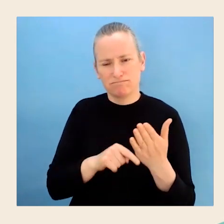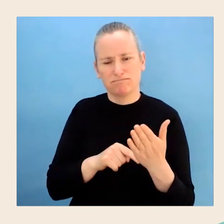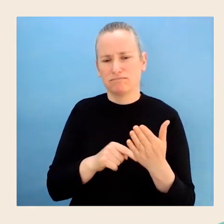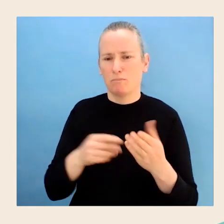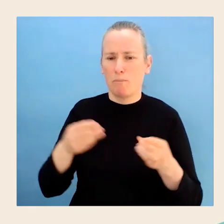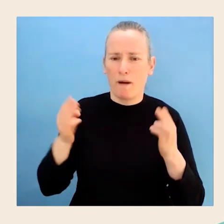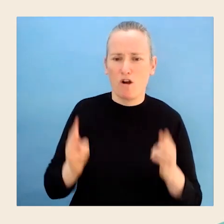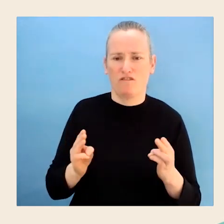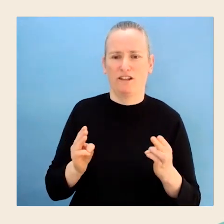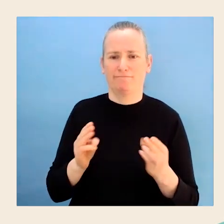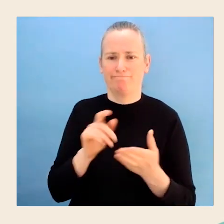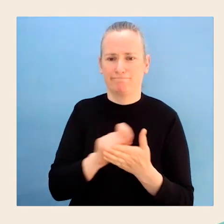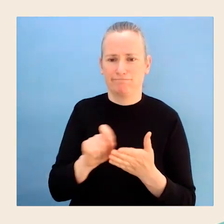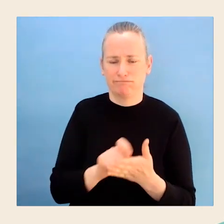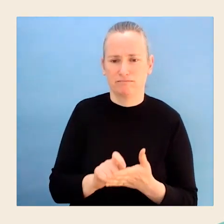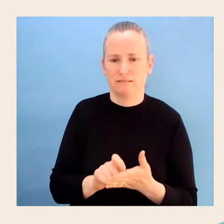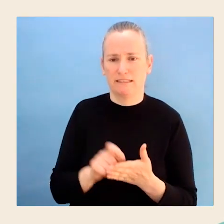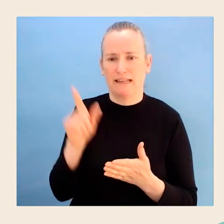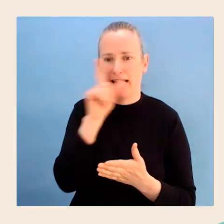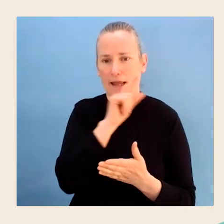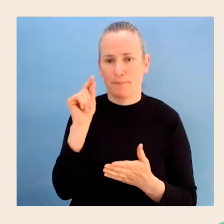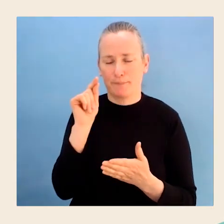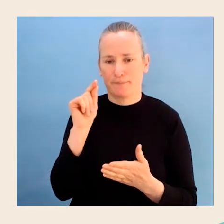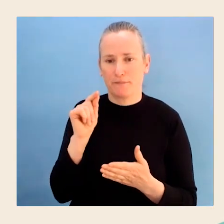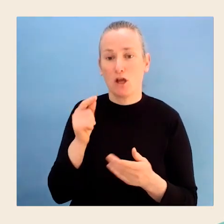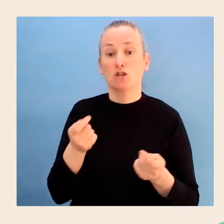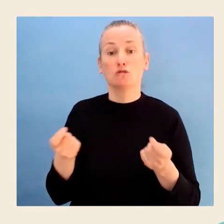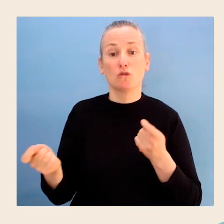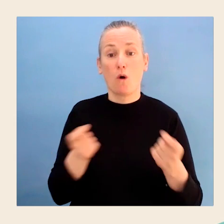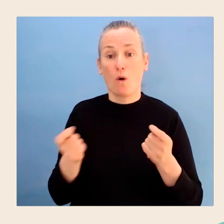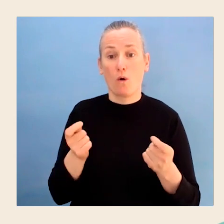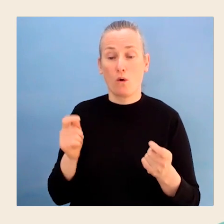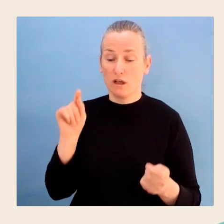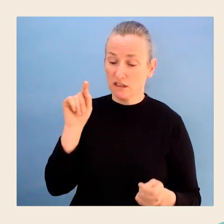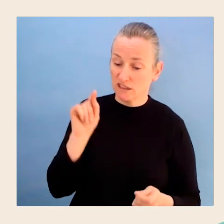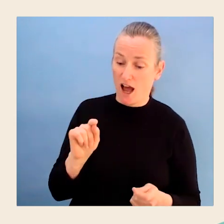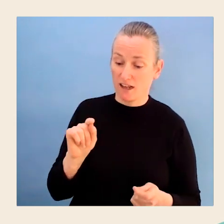powerful essay titled, "So. Not. Broken."